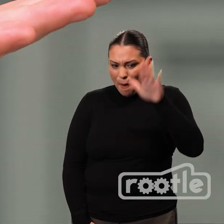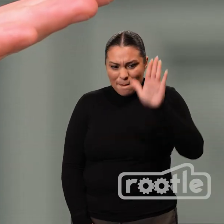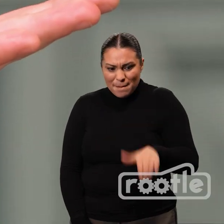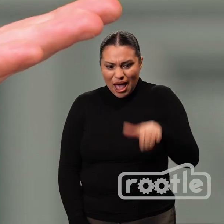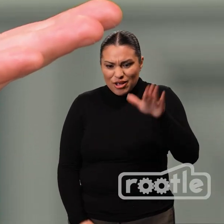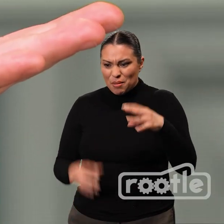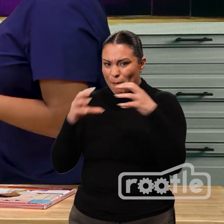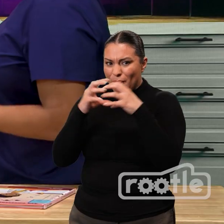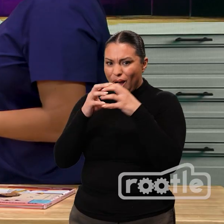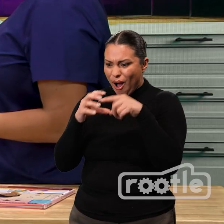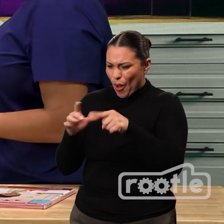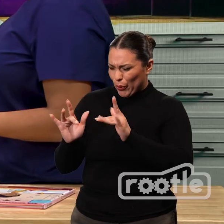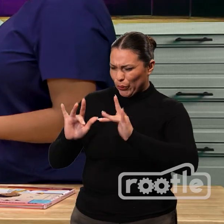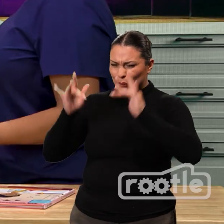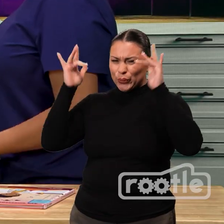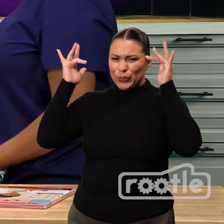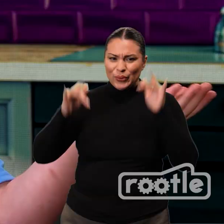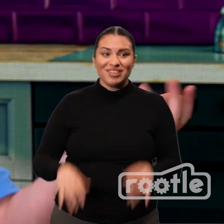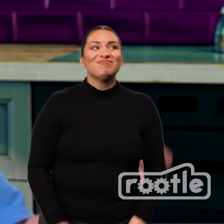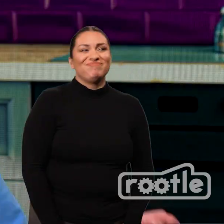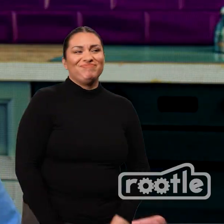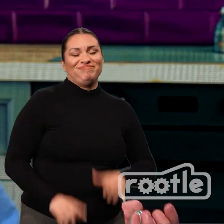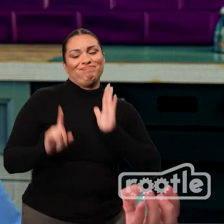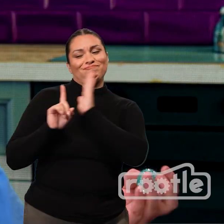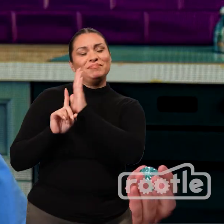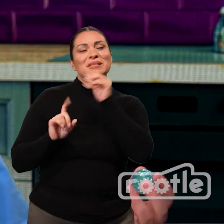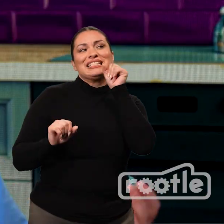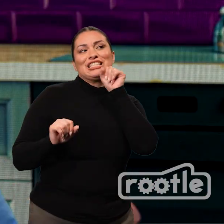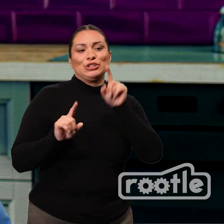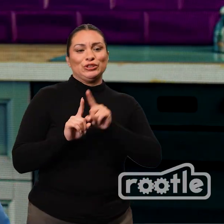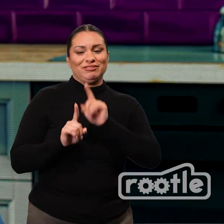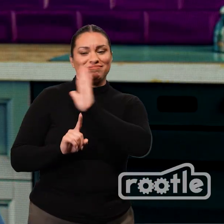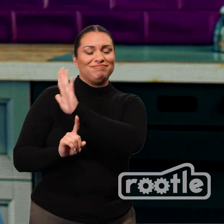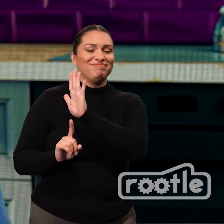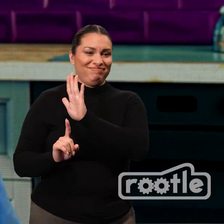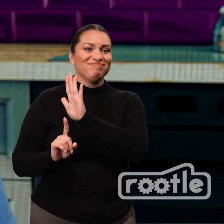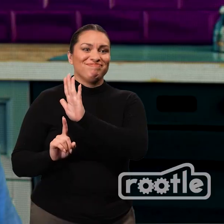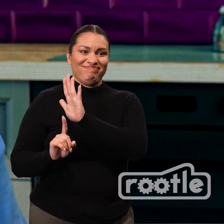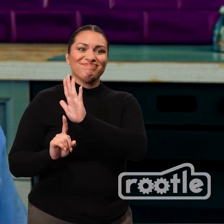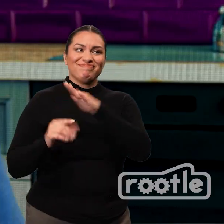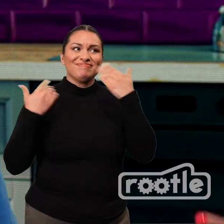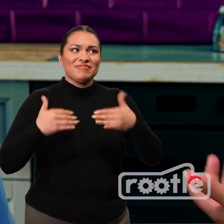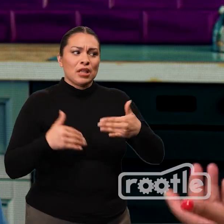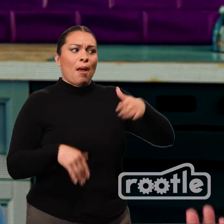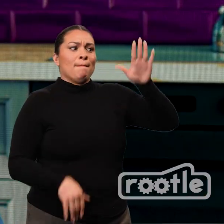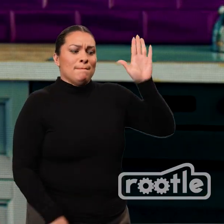Wow, a bouncy ball. It's so glittery. It's my sister's, and I'm pretty sure it's